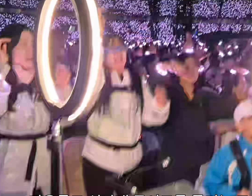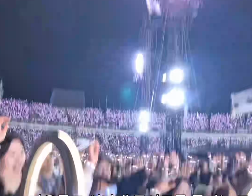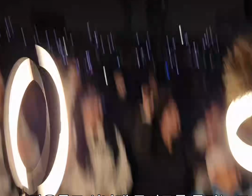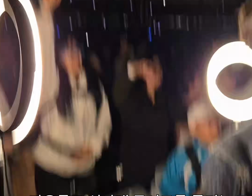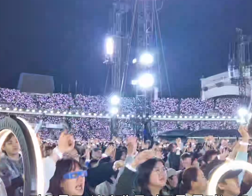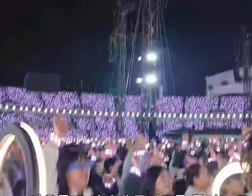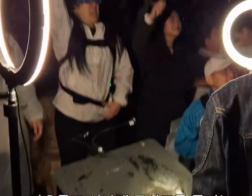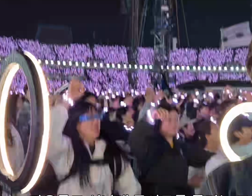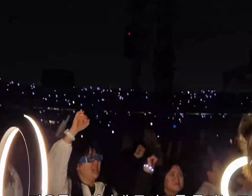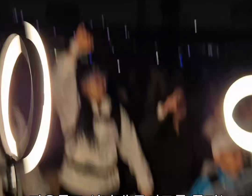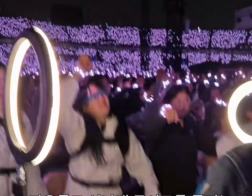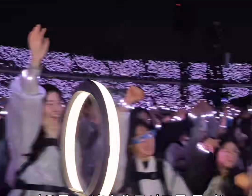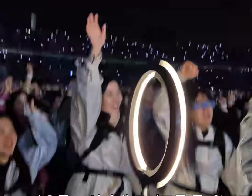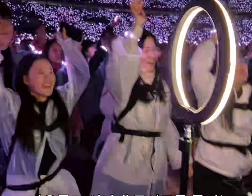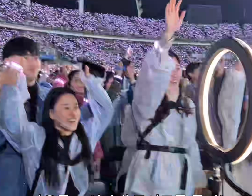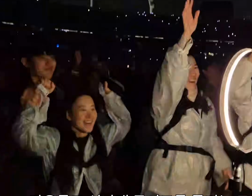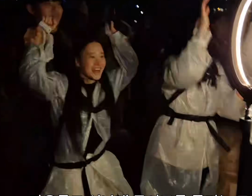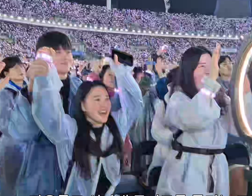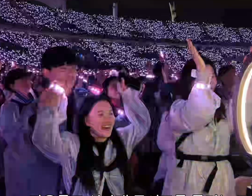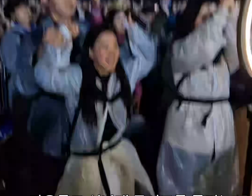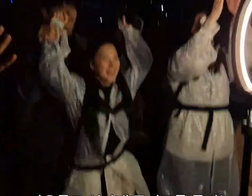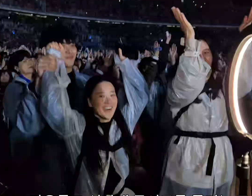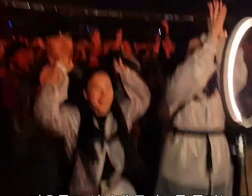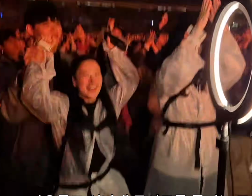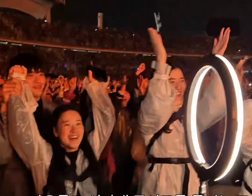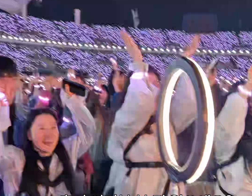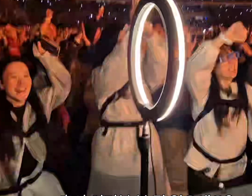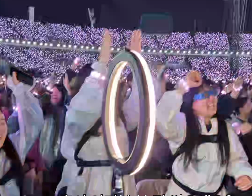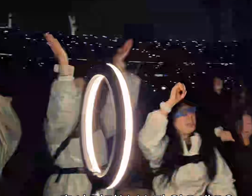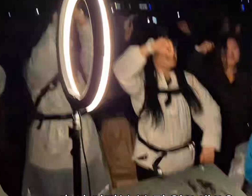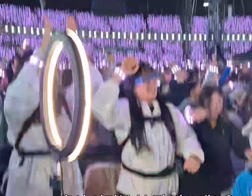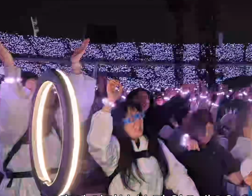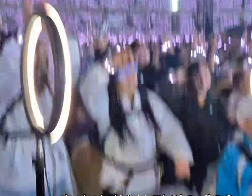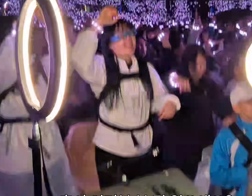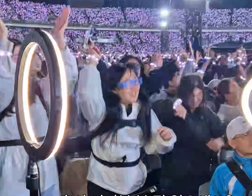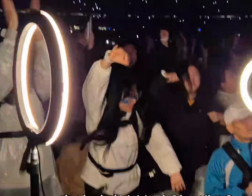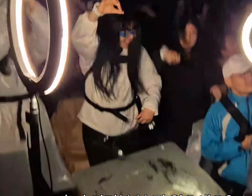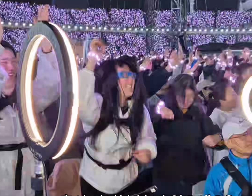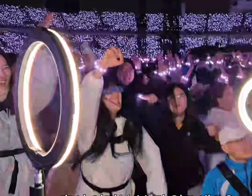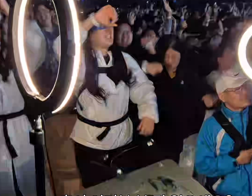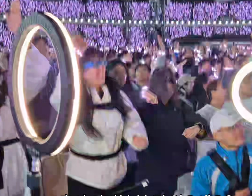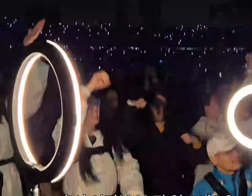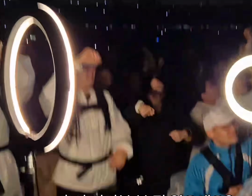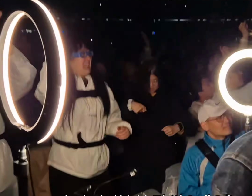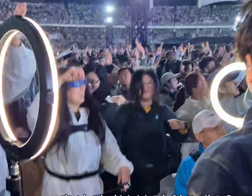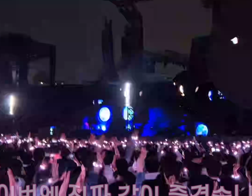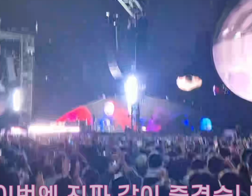a concert this freely and joyfully. Have you ever seen anything like that?